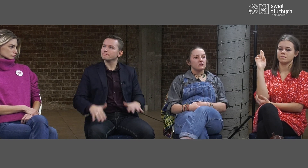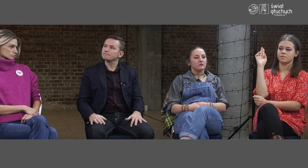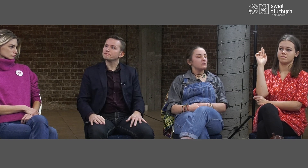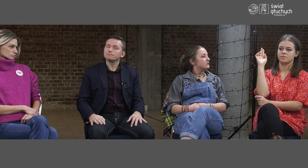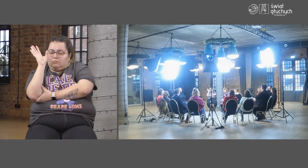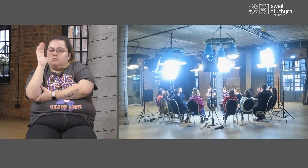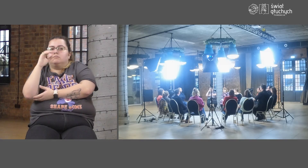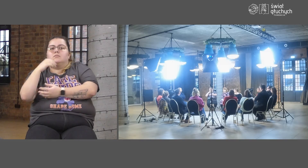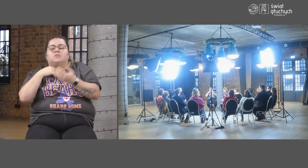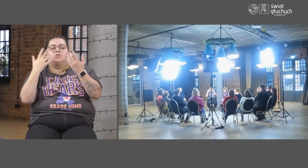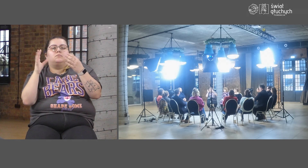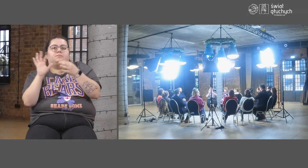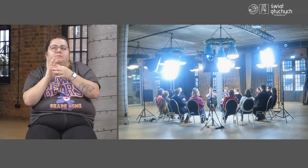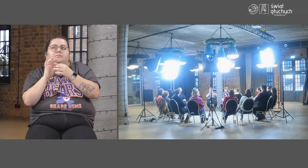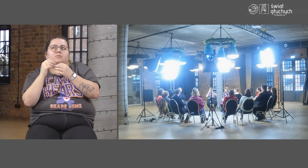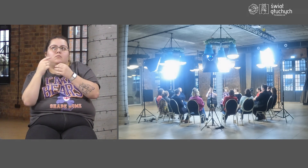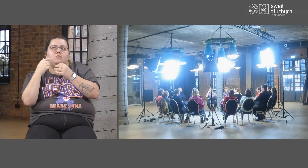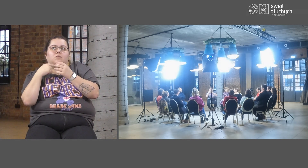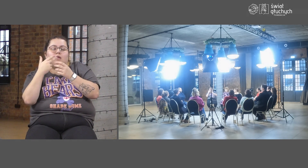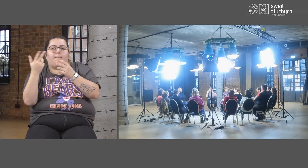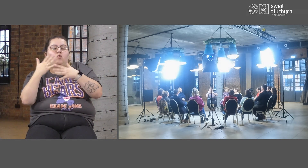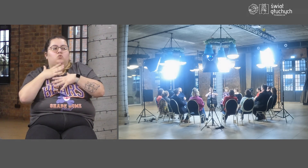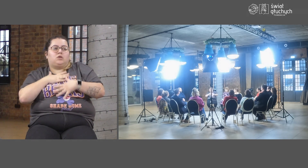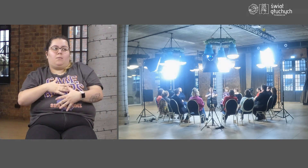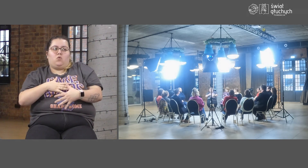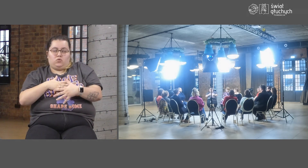[Agnieszka] The topic of identity.